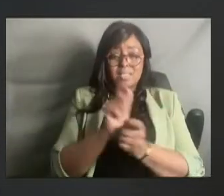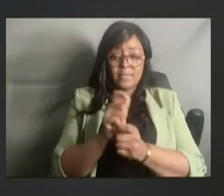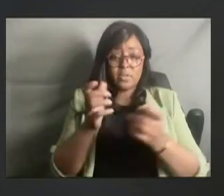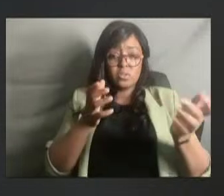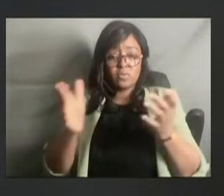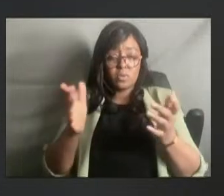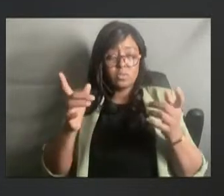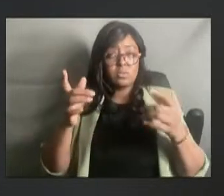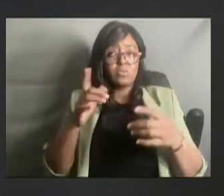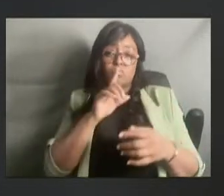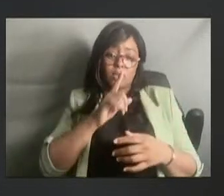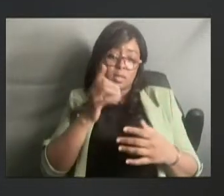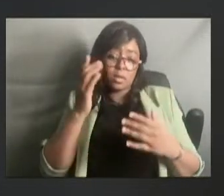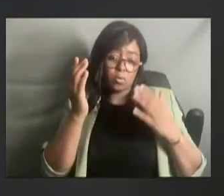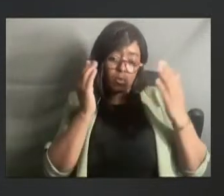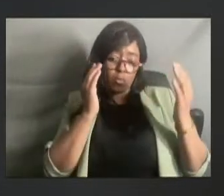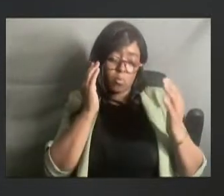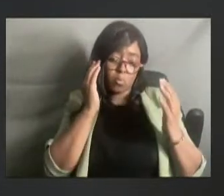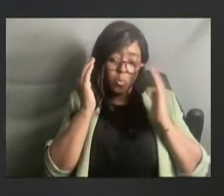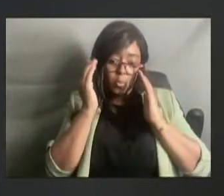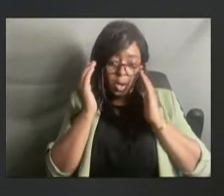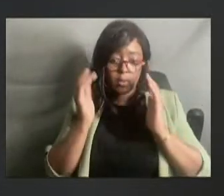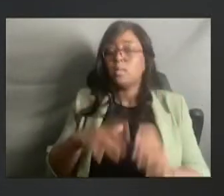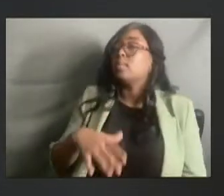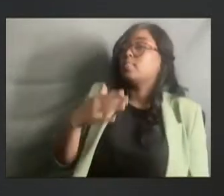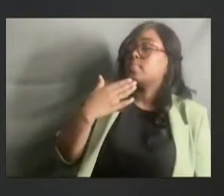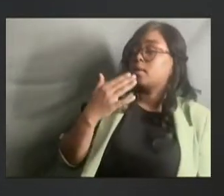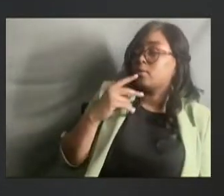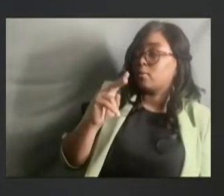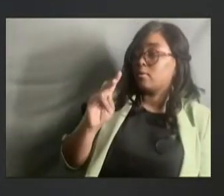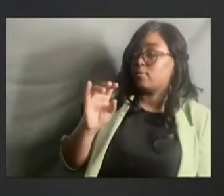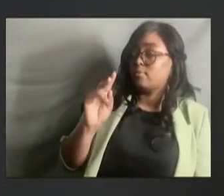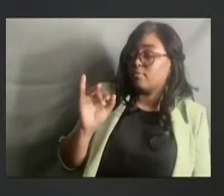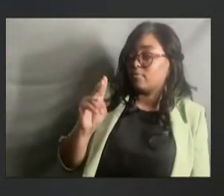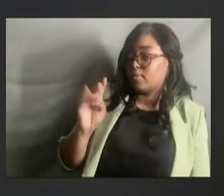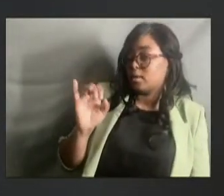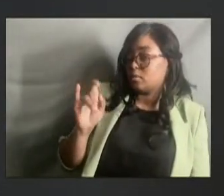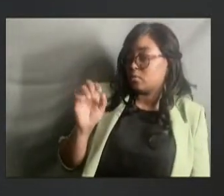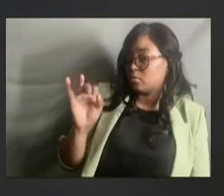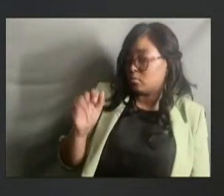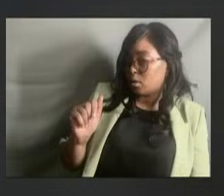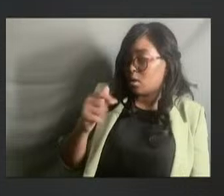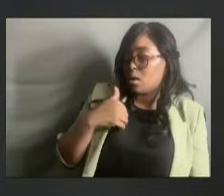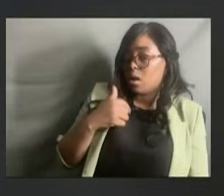based that their specific services were very, very aware.